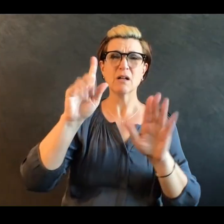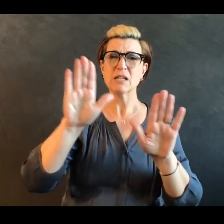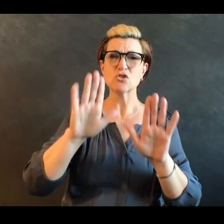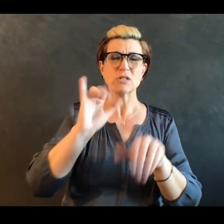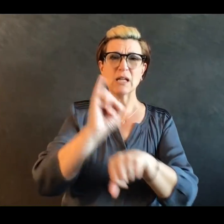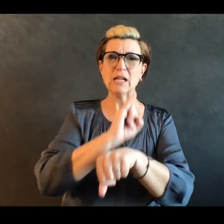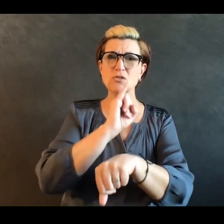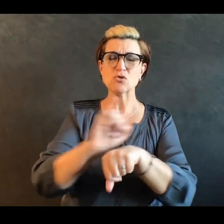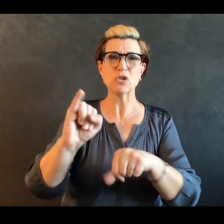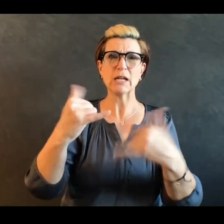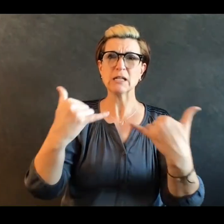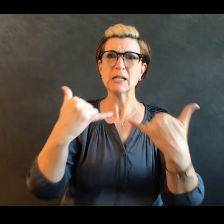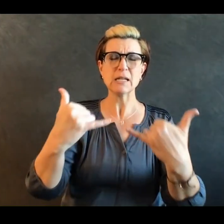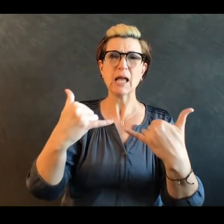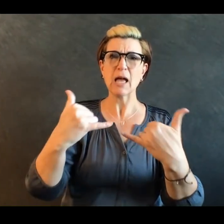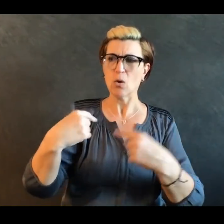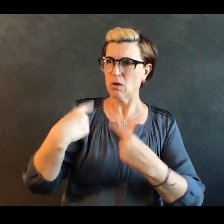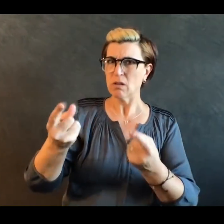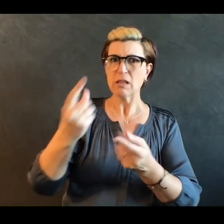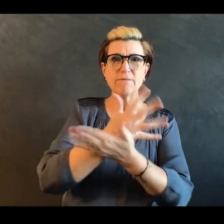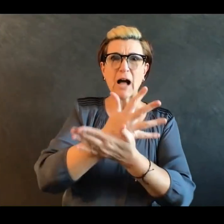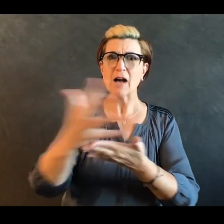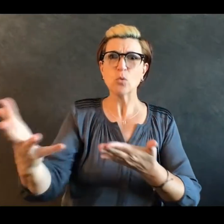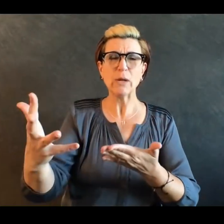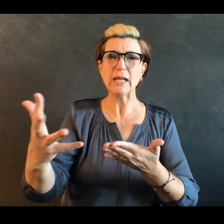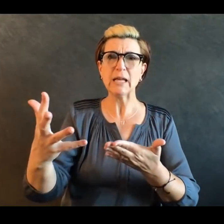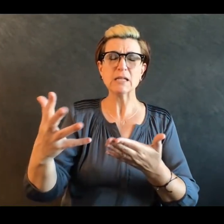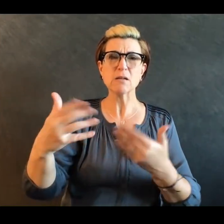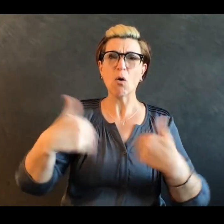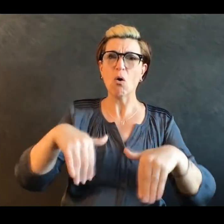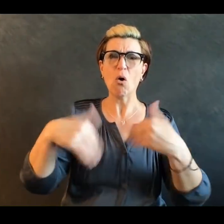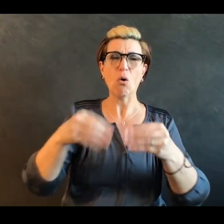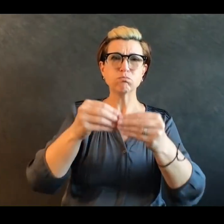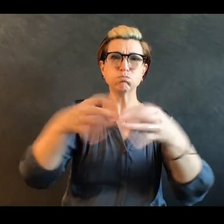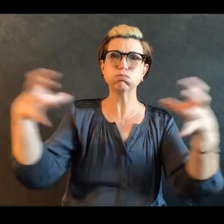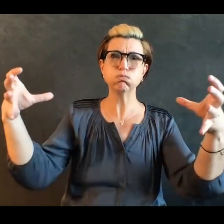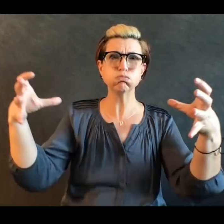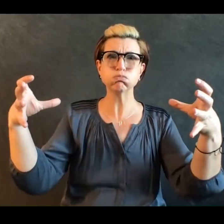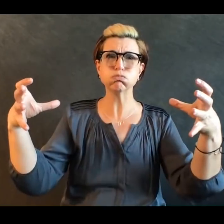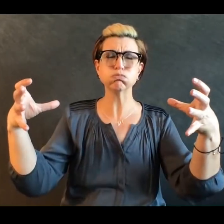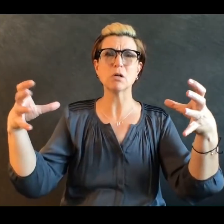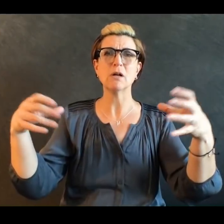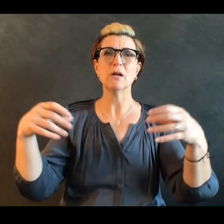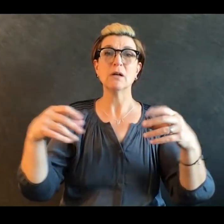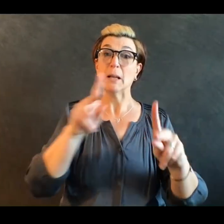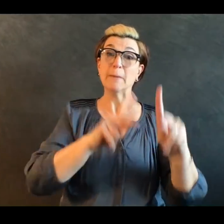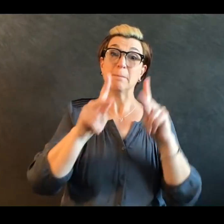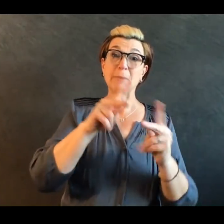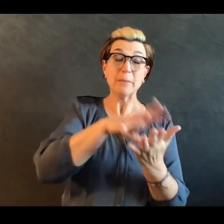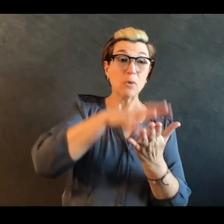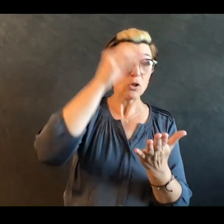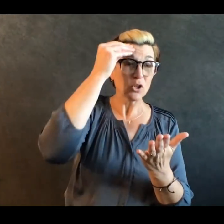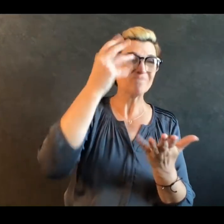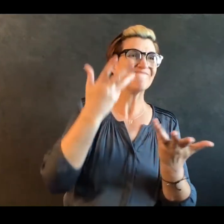bounds over the last five weeks people are learning so much without the ability to see a doctor they're learning so much and a lot of good things are happening